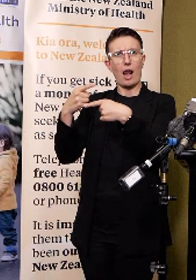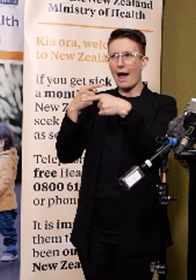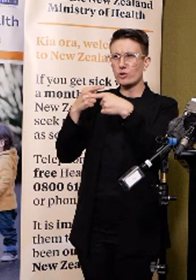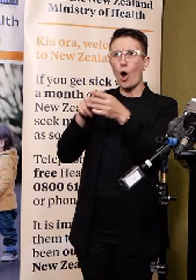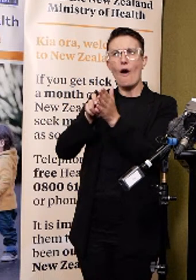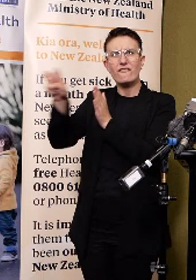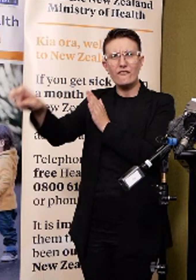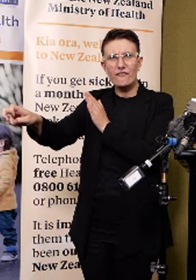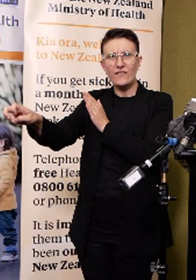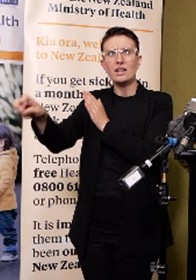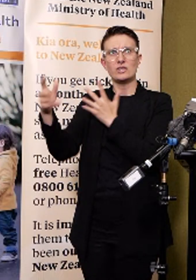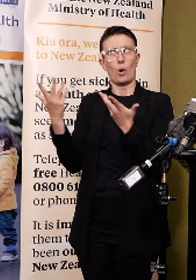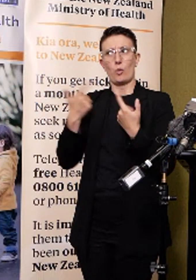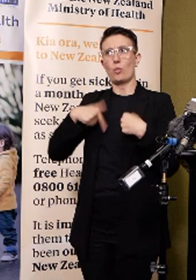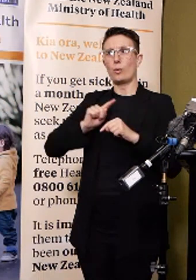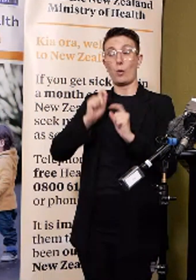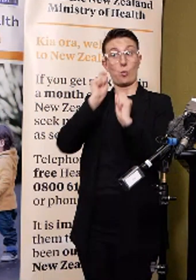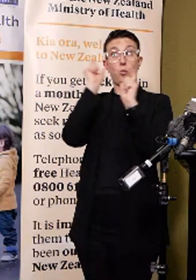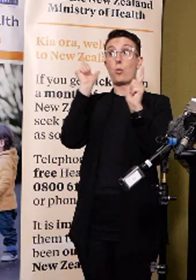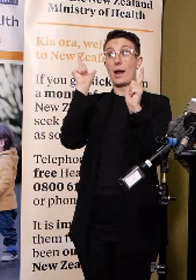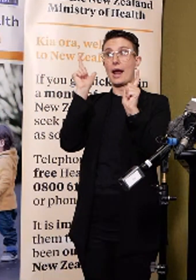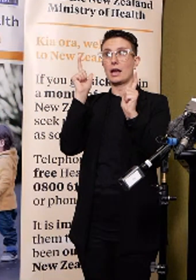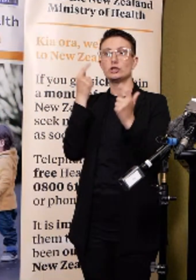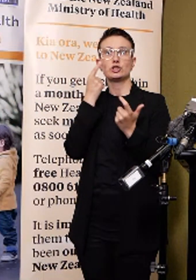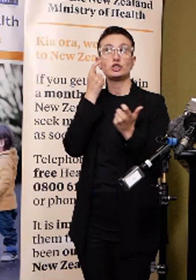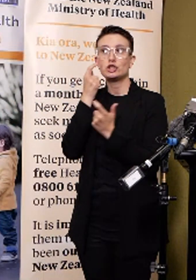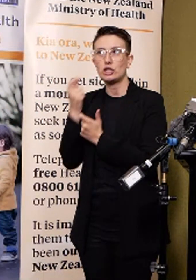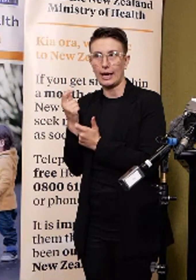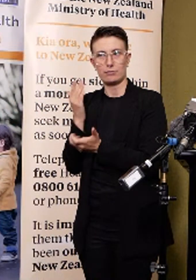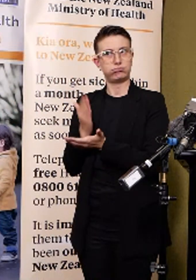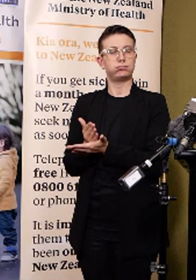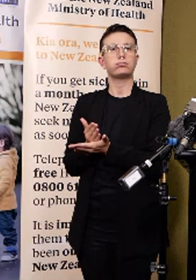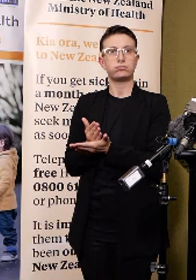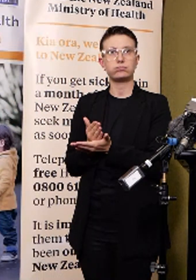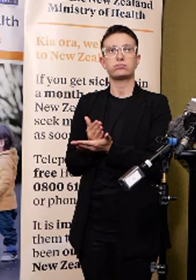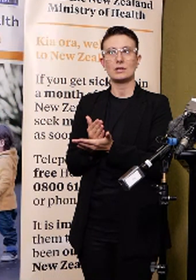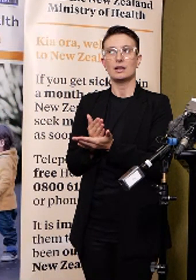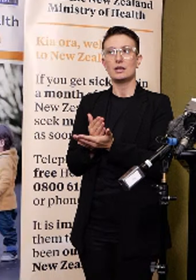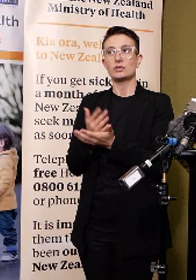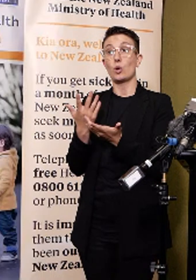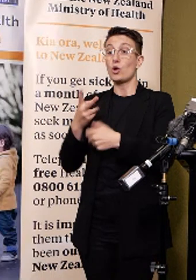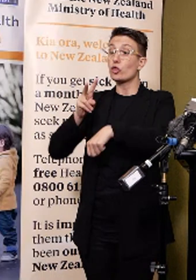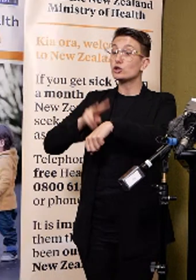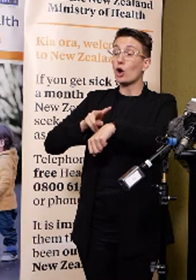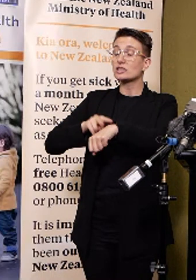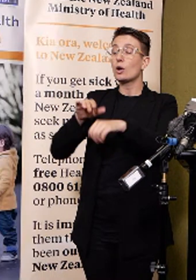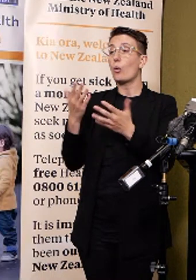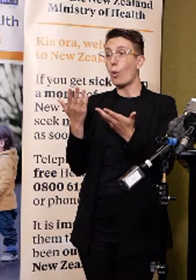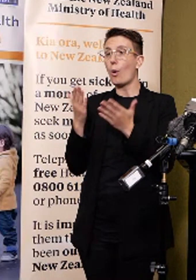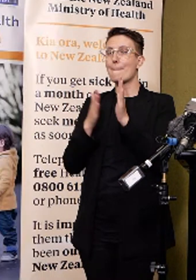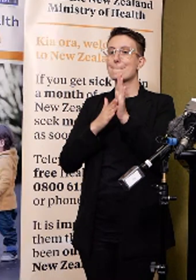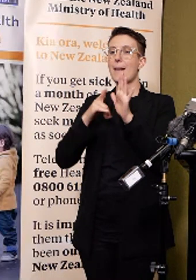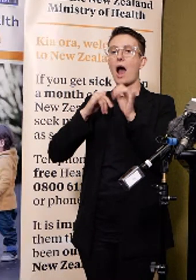And as I described earlier, either the ship's doctor or the master of the ship has to radio ahead to the port